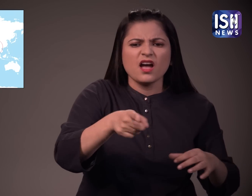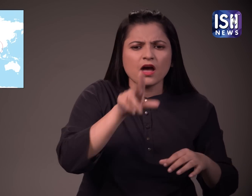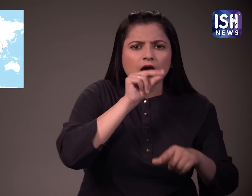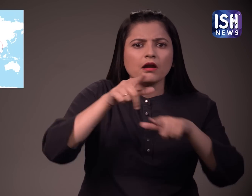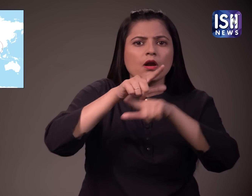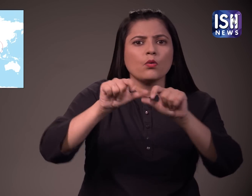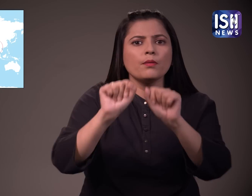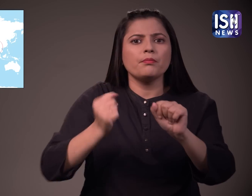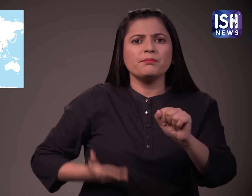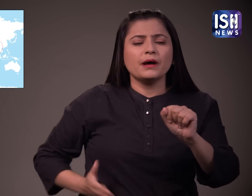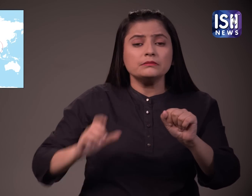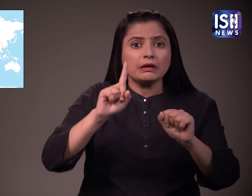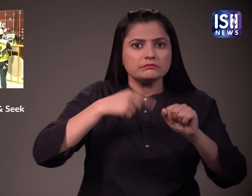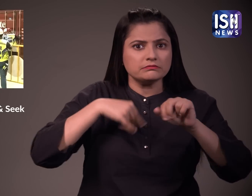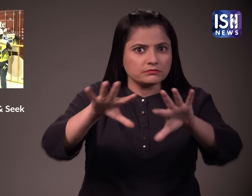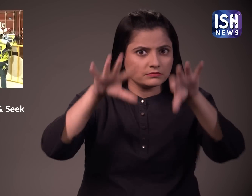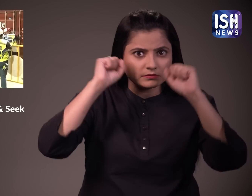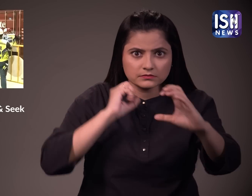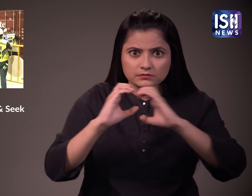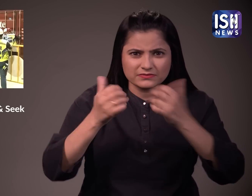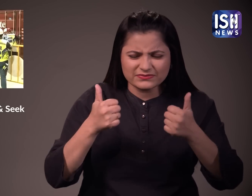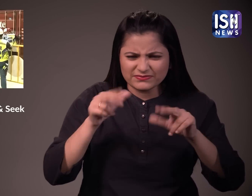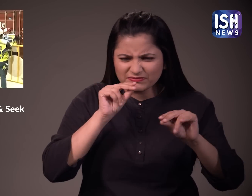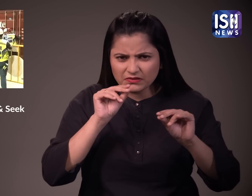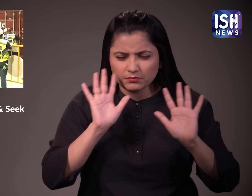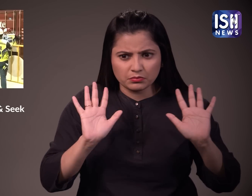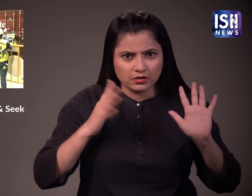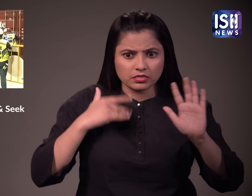The boy was talking in Bengali which the workers couldn't understand.